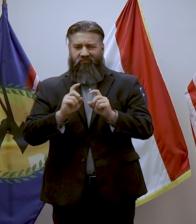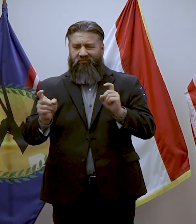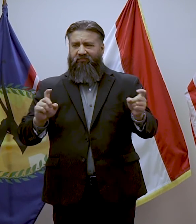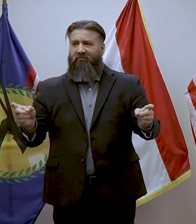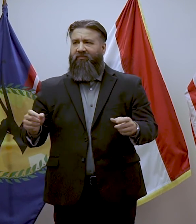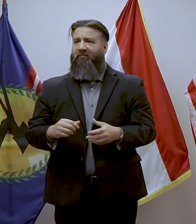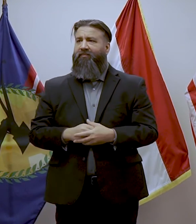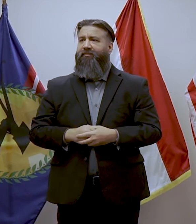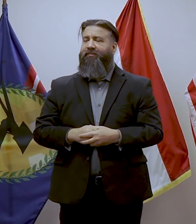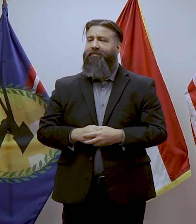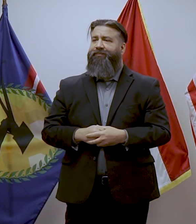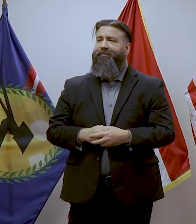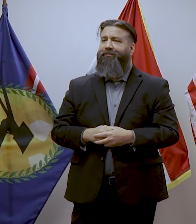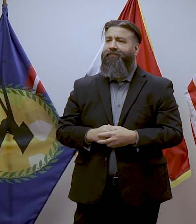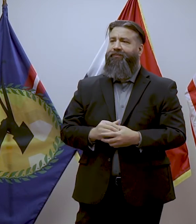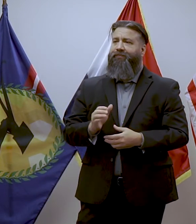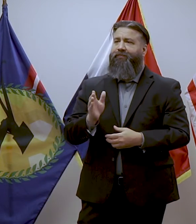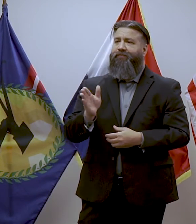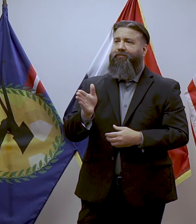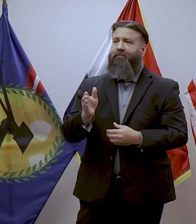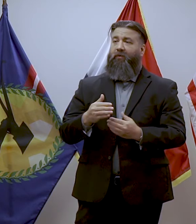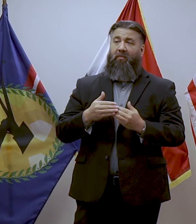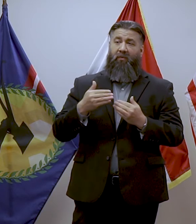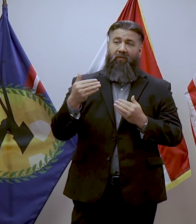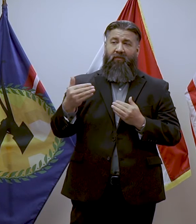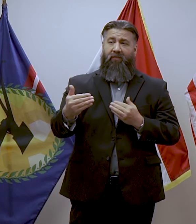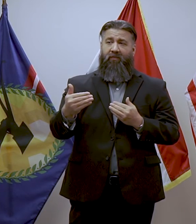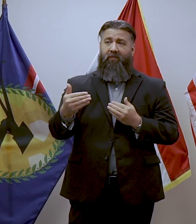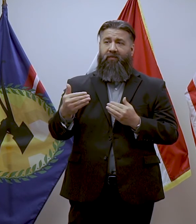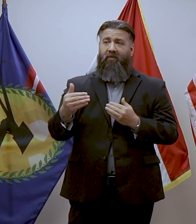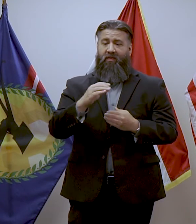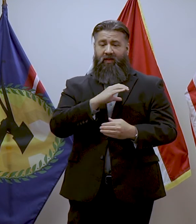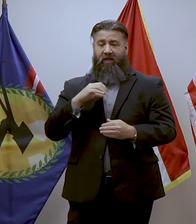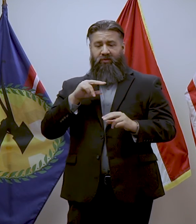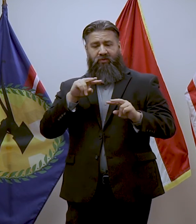So going forward, the County Council looks at this survey looks at the results,